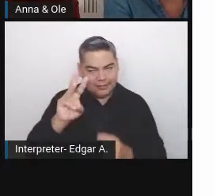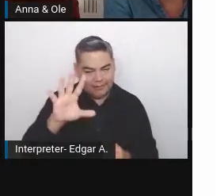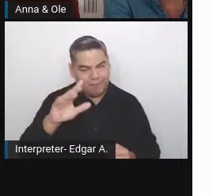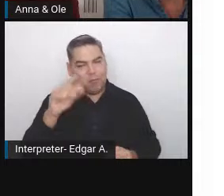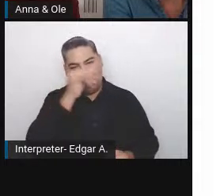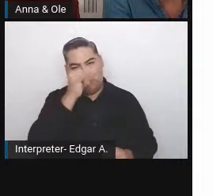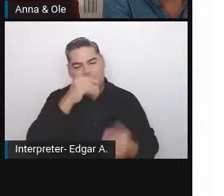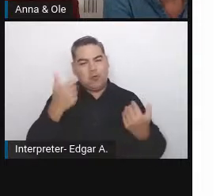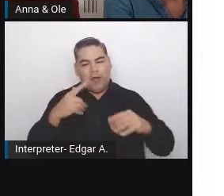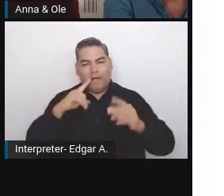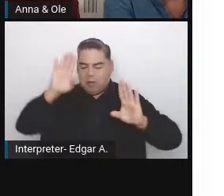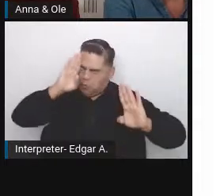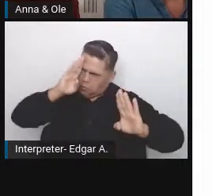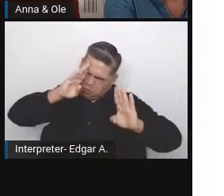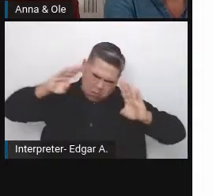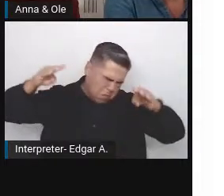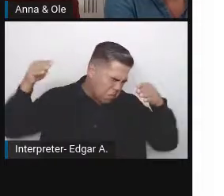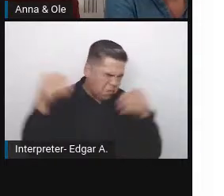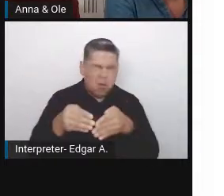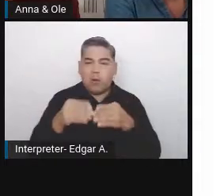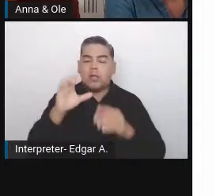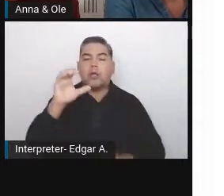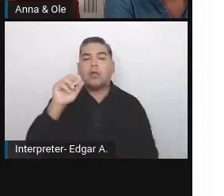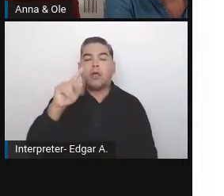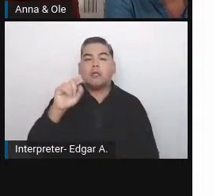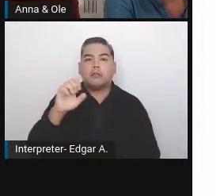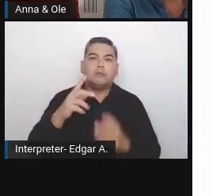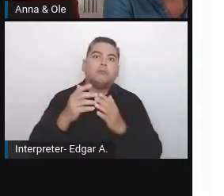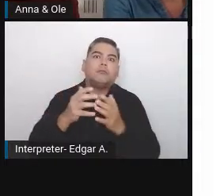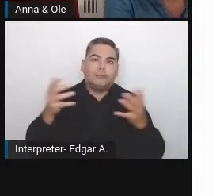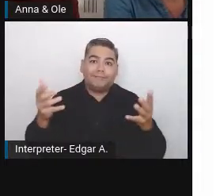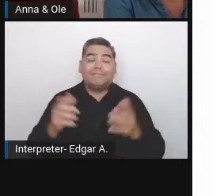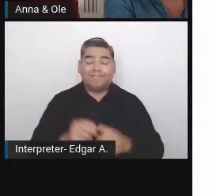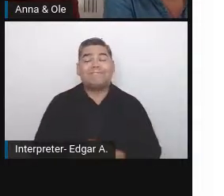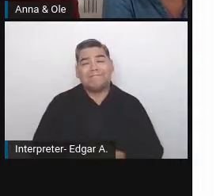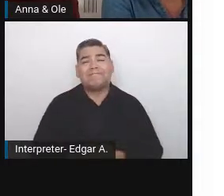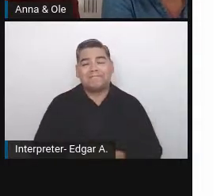we have 65 pages compared to the old site where we had 3000. So we have focused are content a lot.